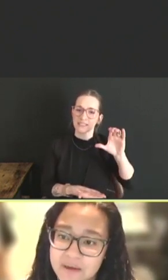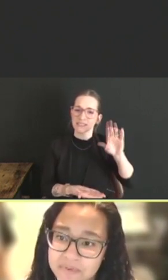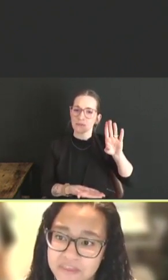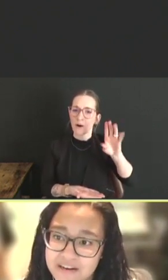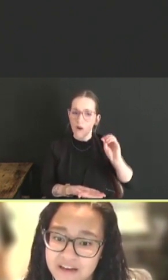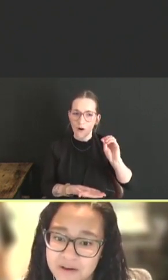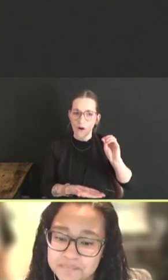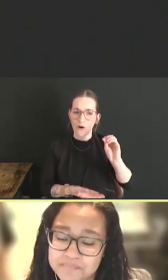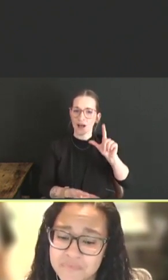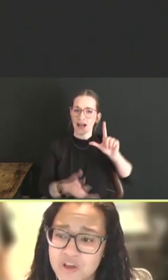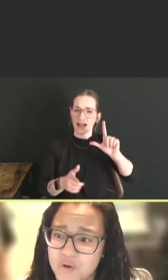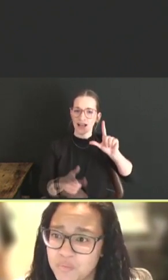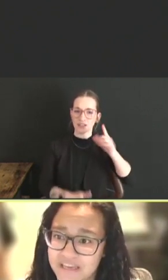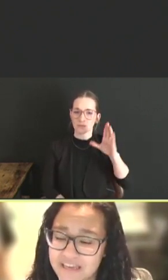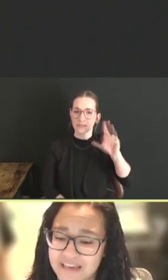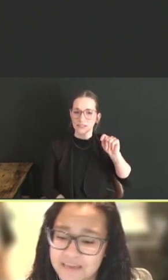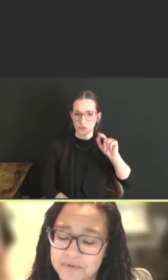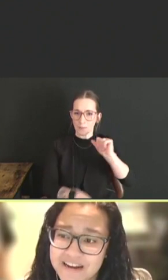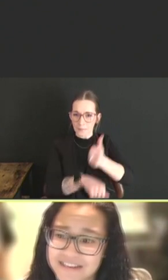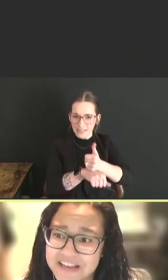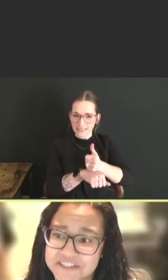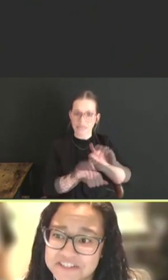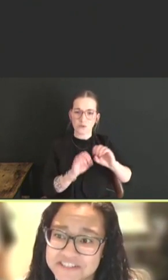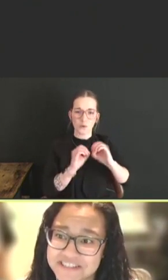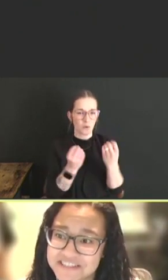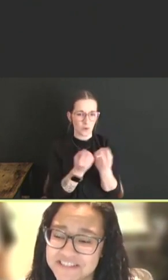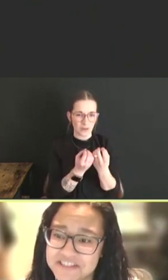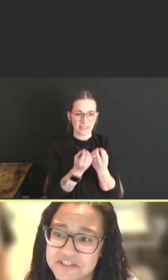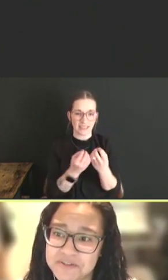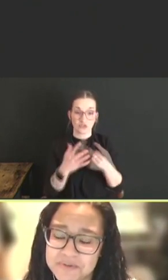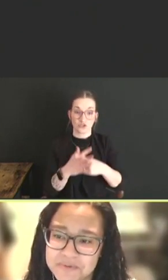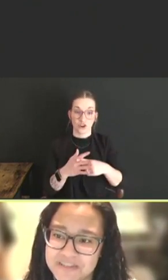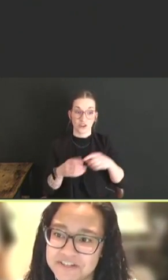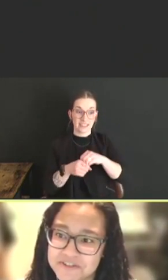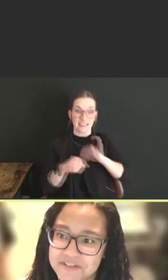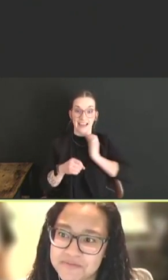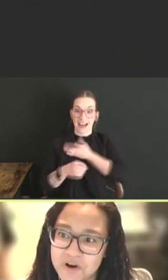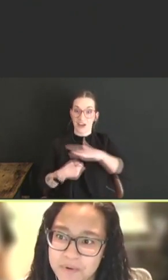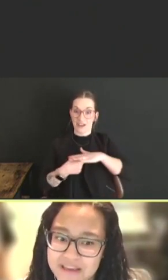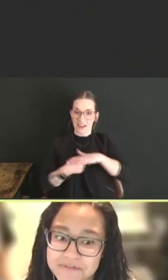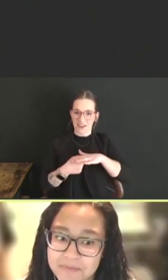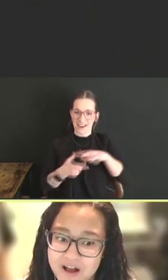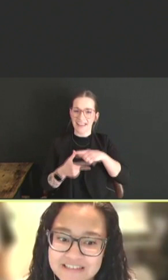but then we provided technical assistance to centers as far away as Vermont,